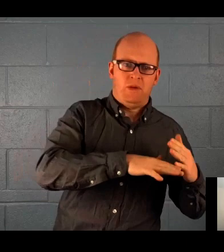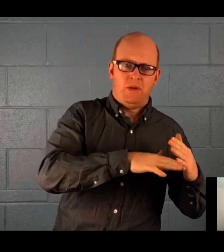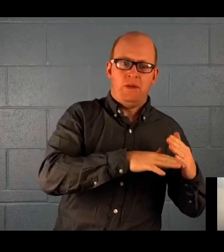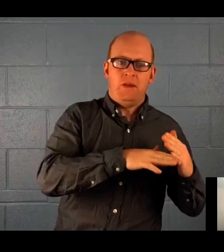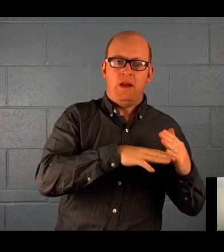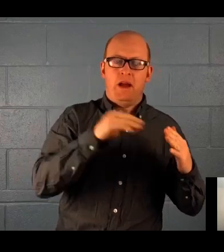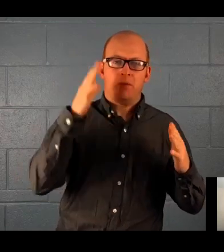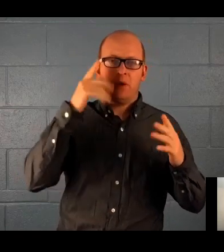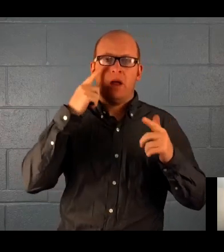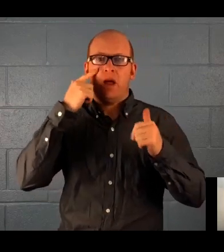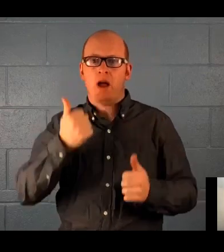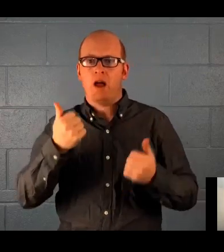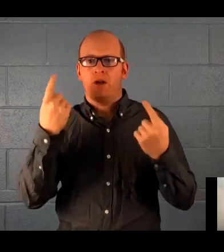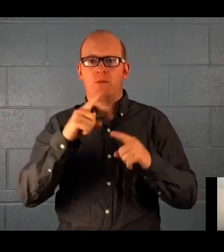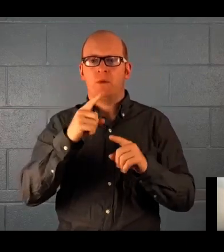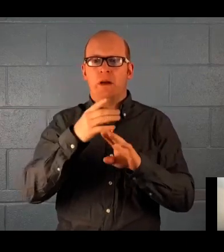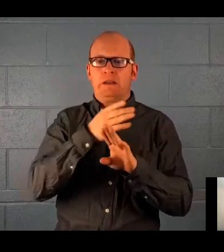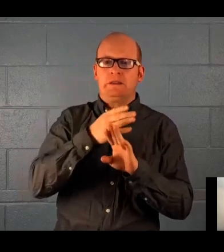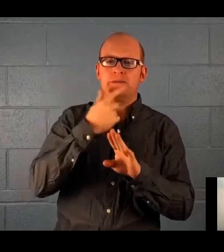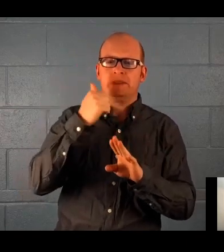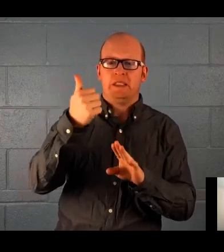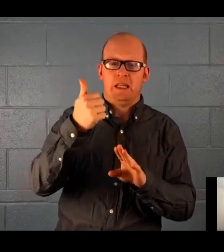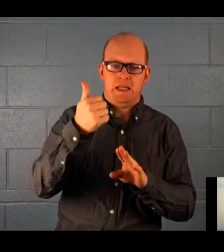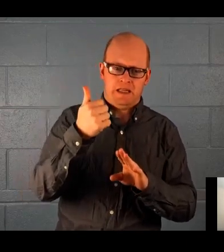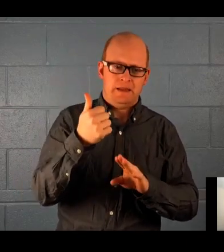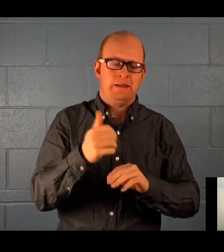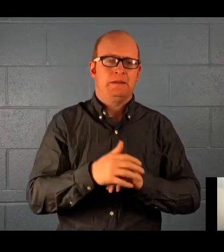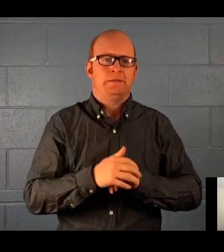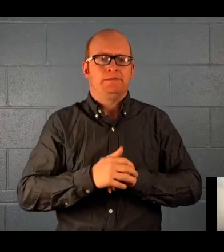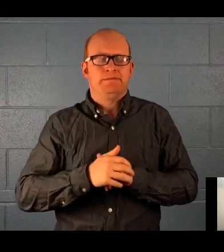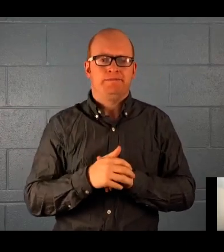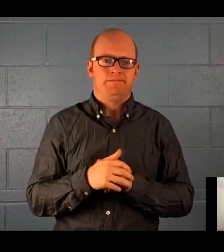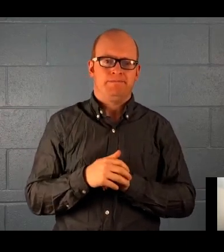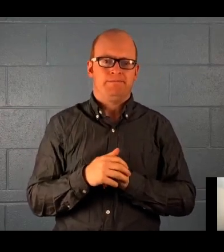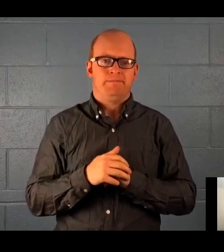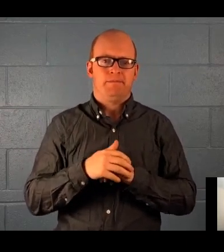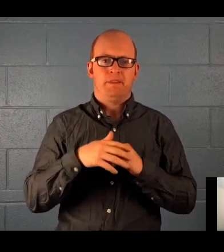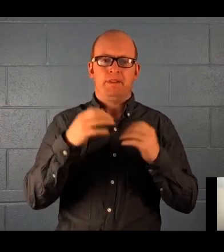and tend to experience their first loss of vision before the age of 10.